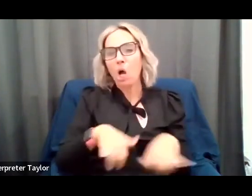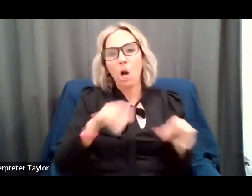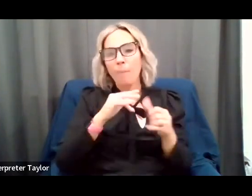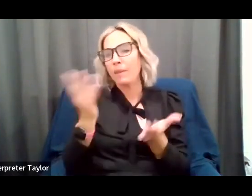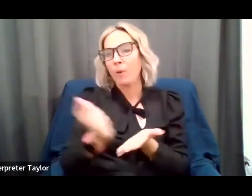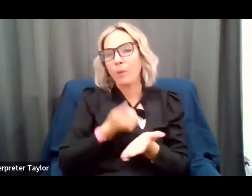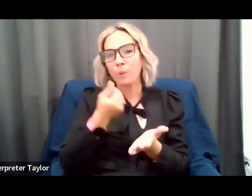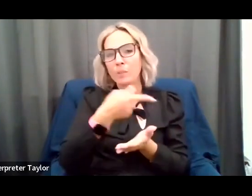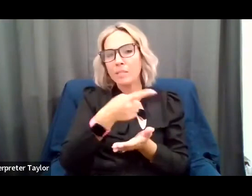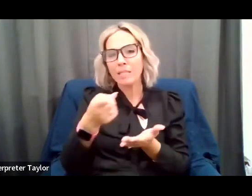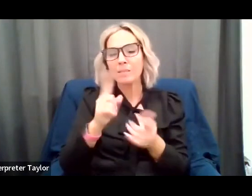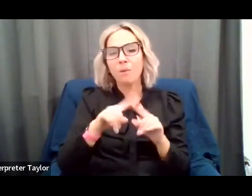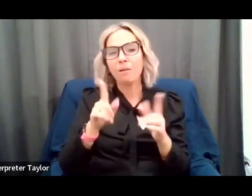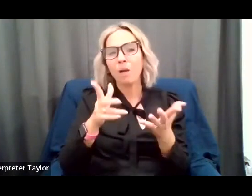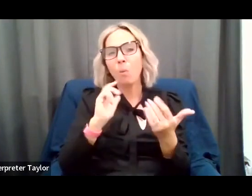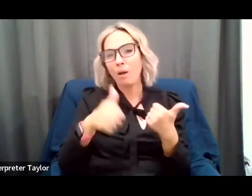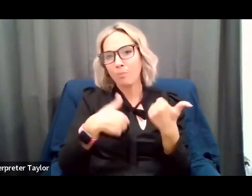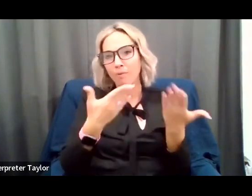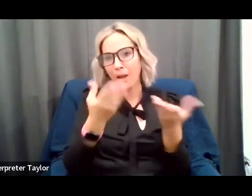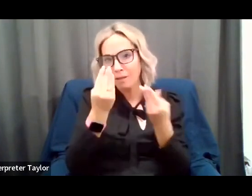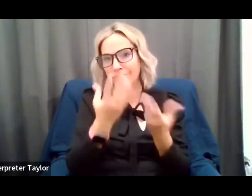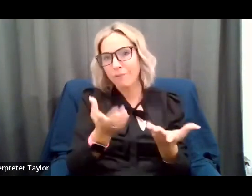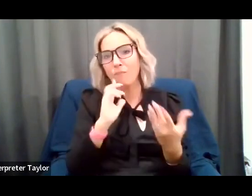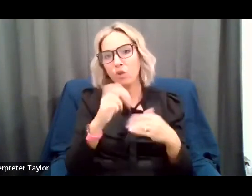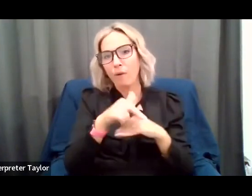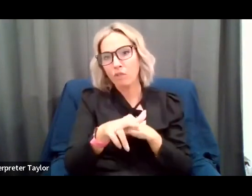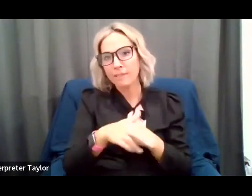but I did just want to provide them here for reference.